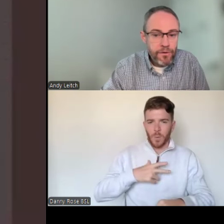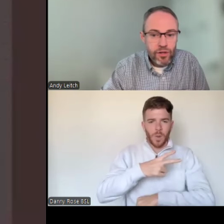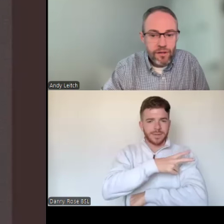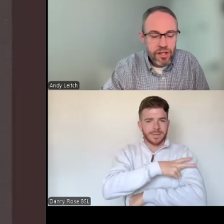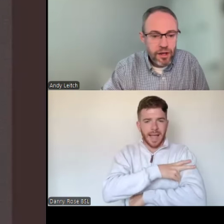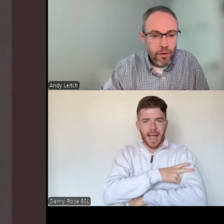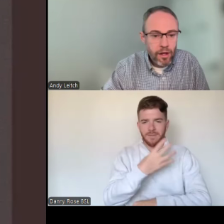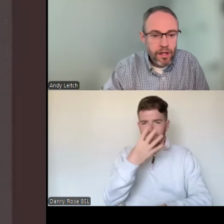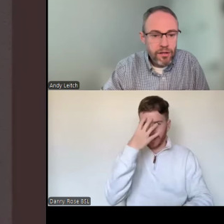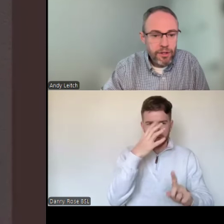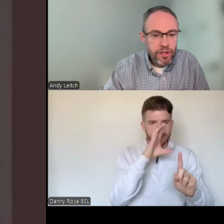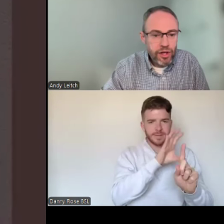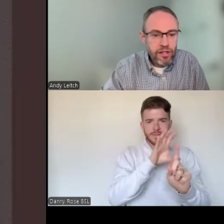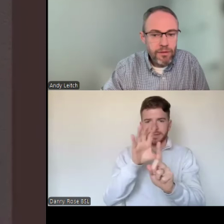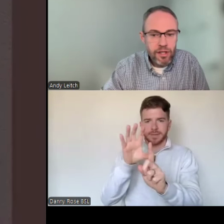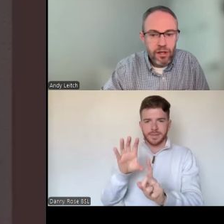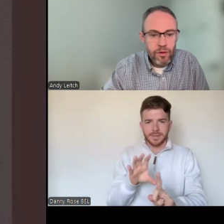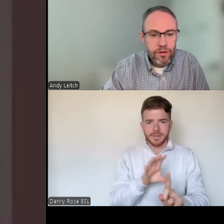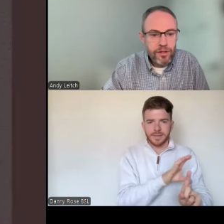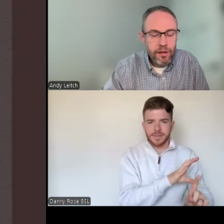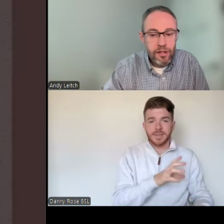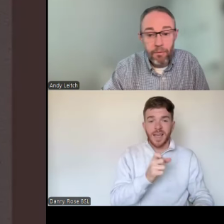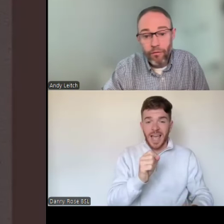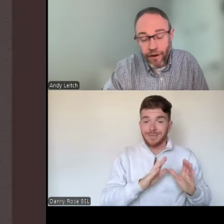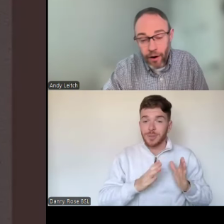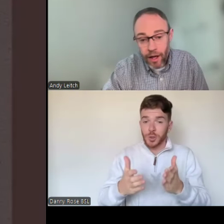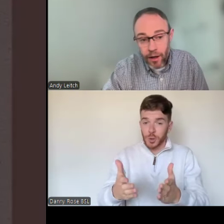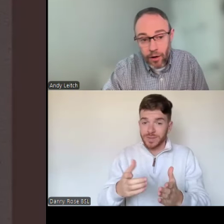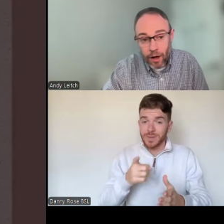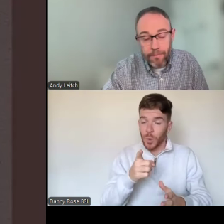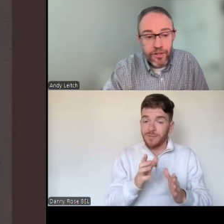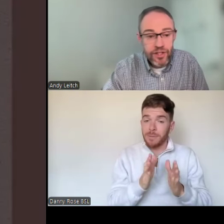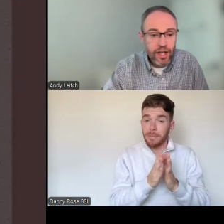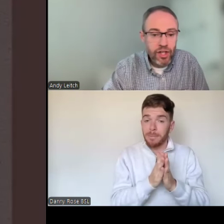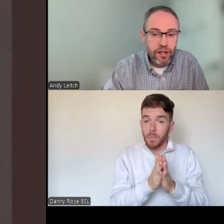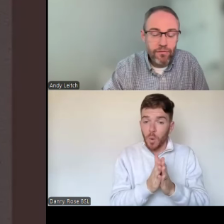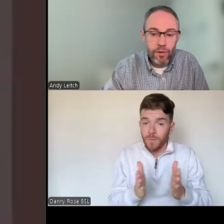Services, I think we're going to use. Let me just show you some of these other ones. There's a portfolio section if you want